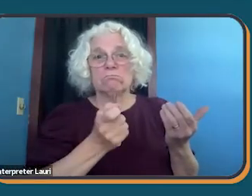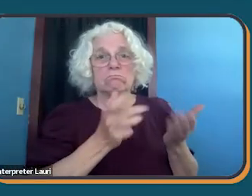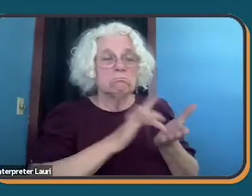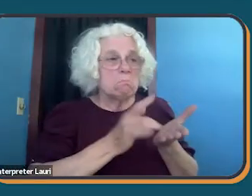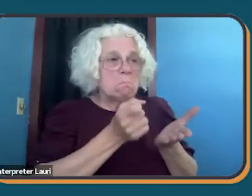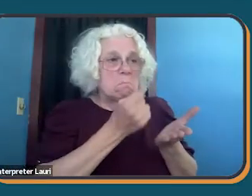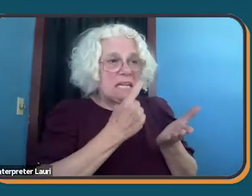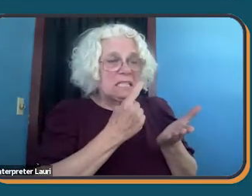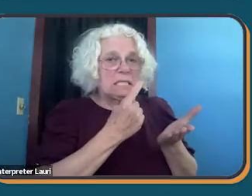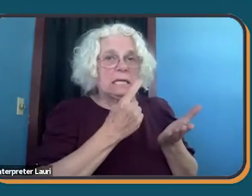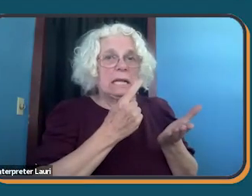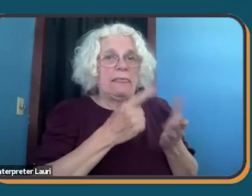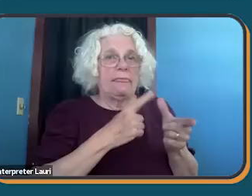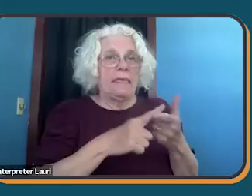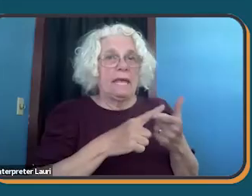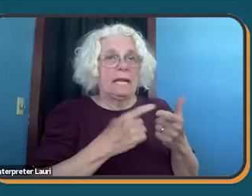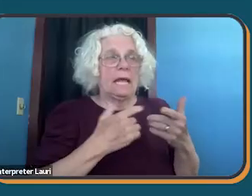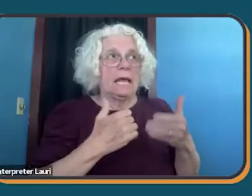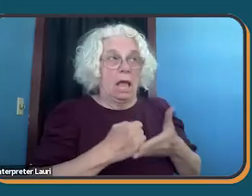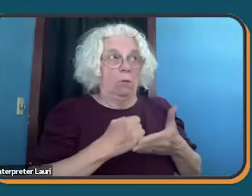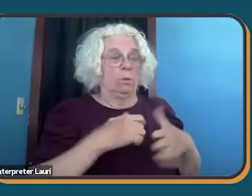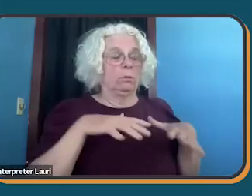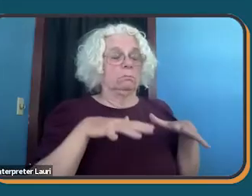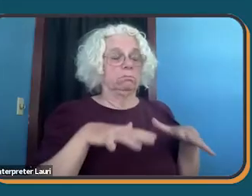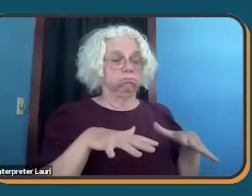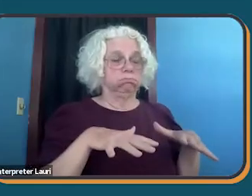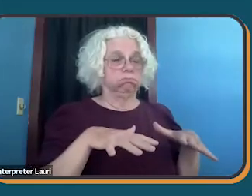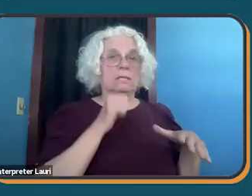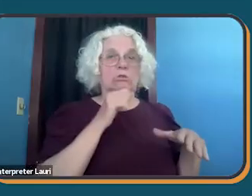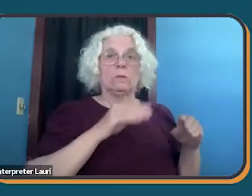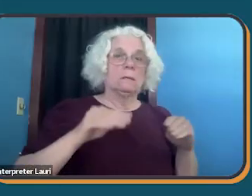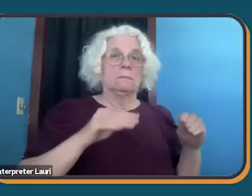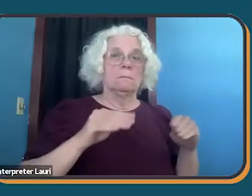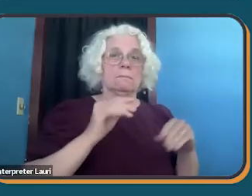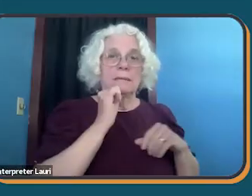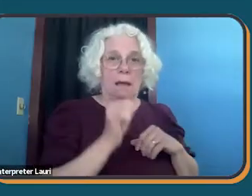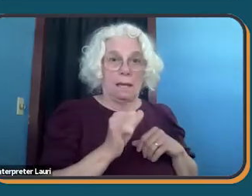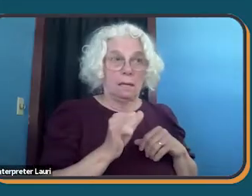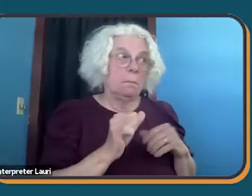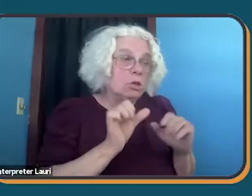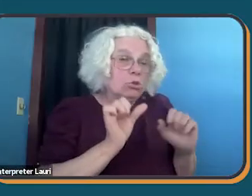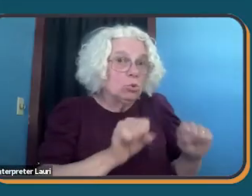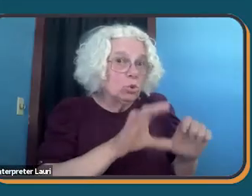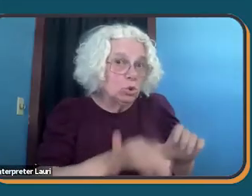but I do think that those options are doable. Brooke Cruz: Okay, thank you, Ms. Latisha and Dr. Titus.